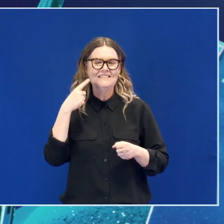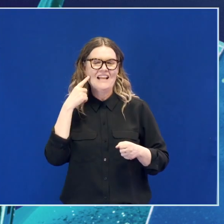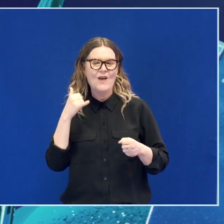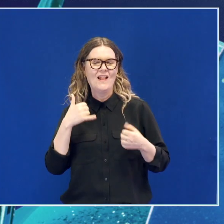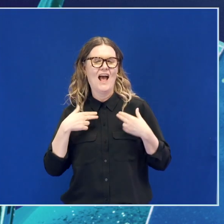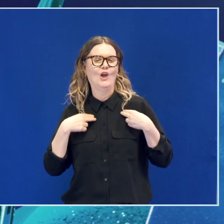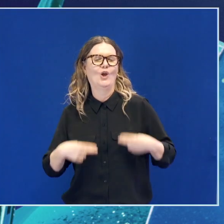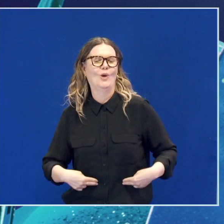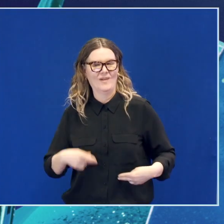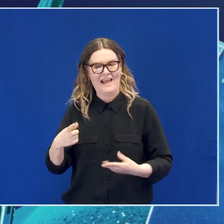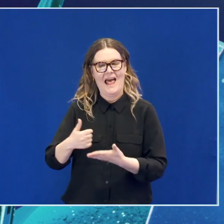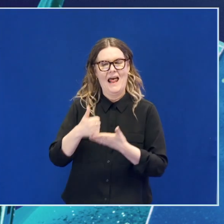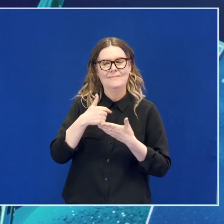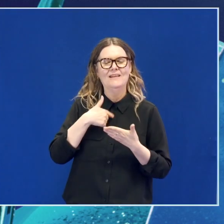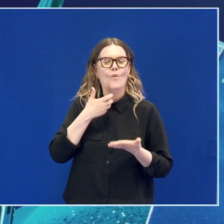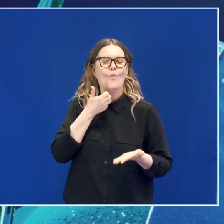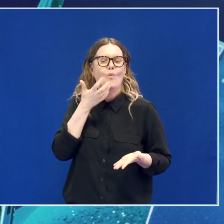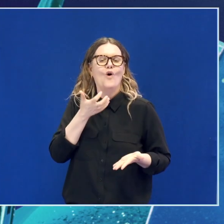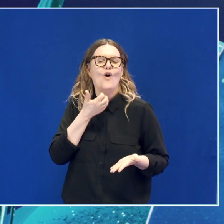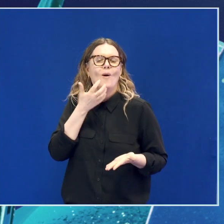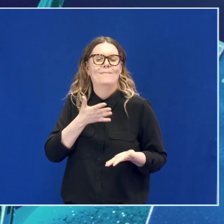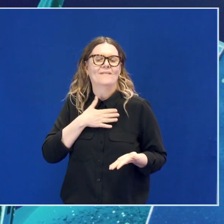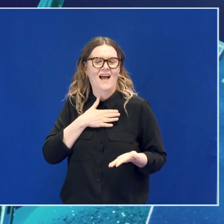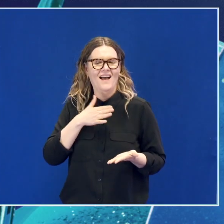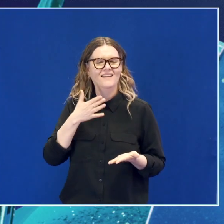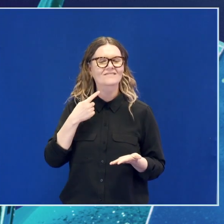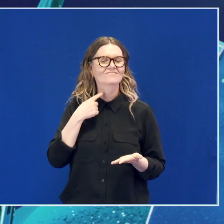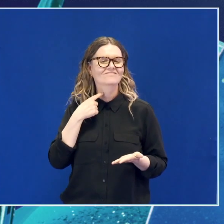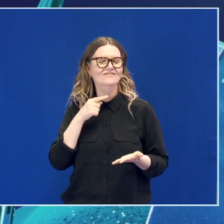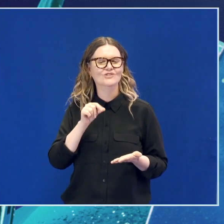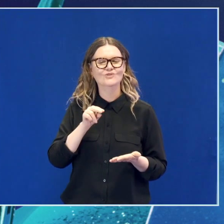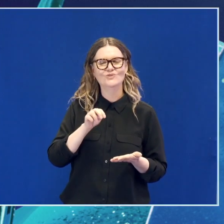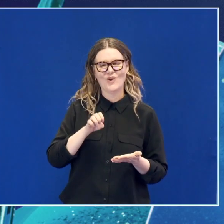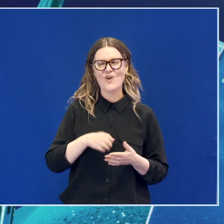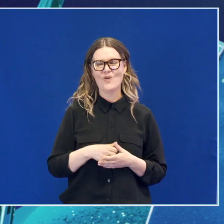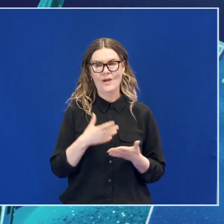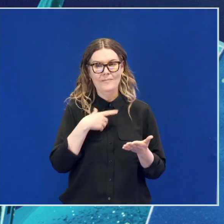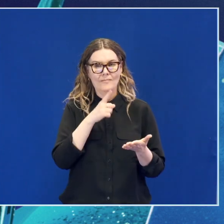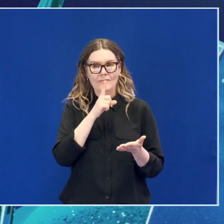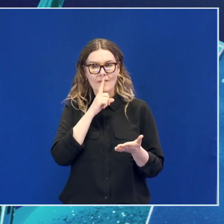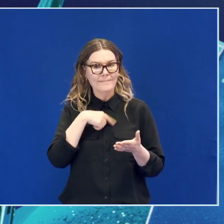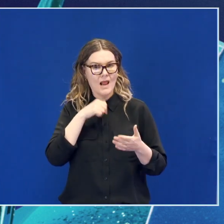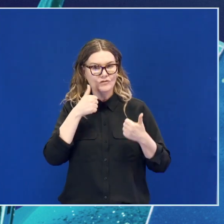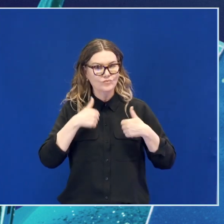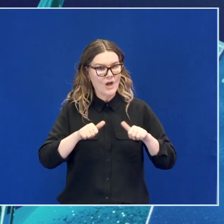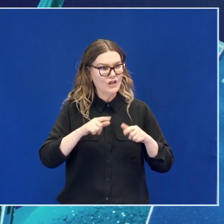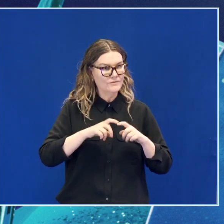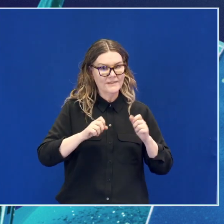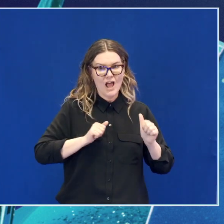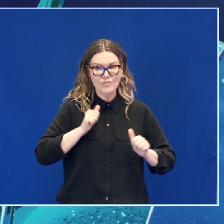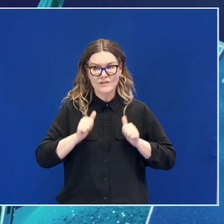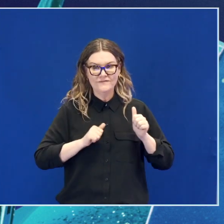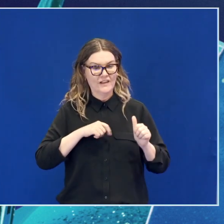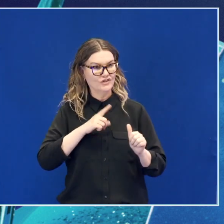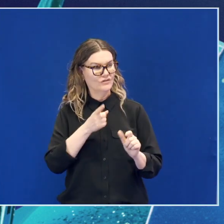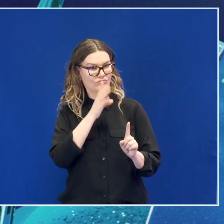And it's not I'm being aggressive or anything. It's just this is what's on my mind. If I don't get it out, it's going to be gone.